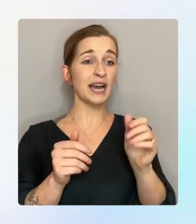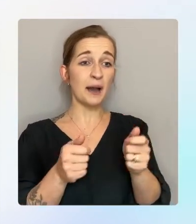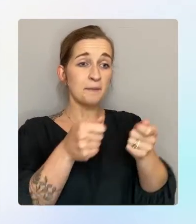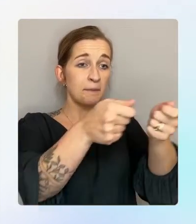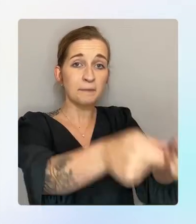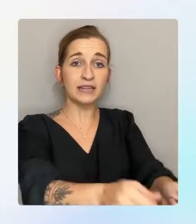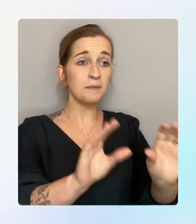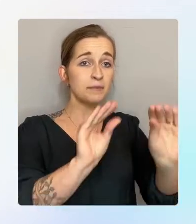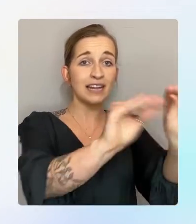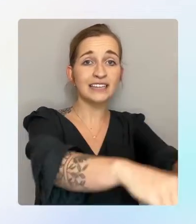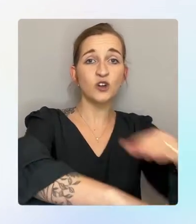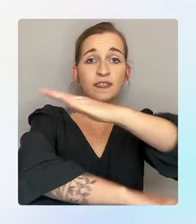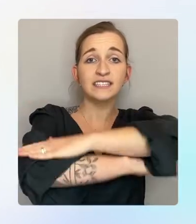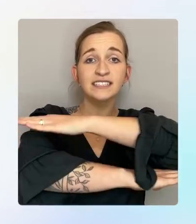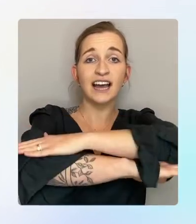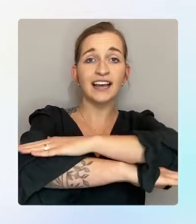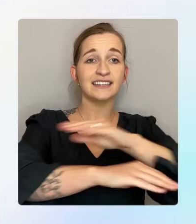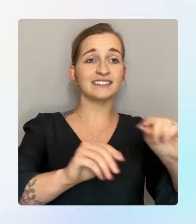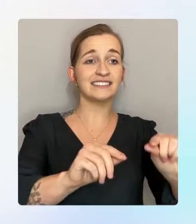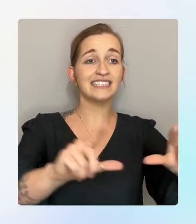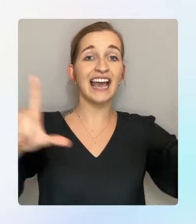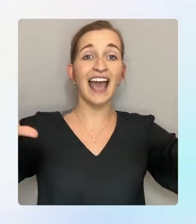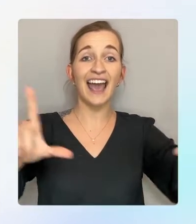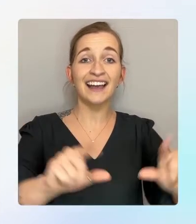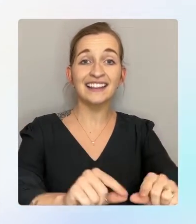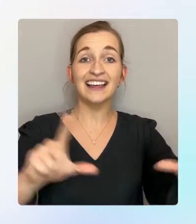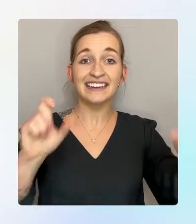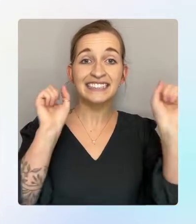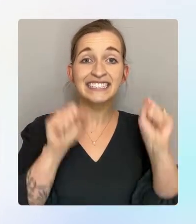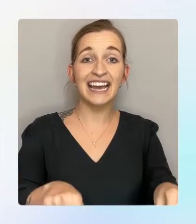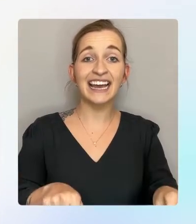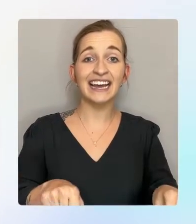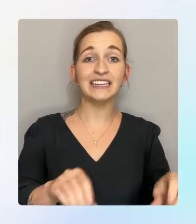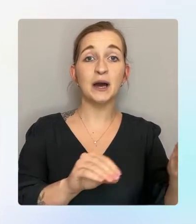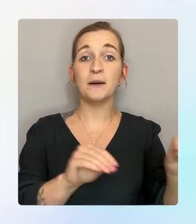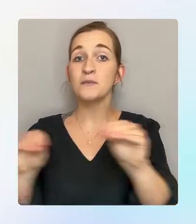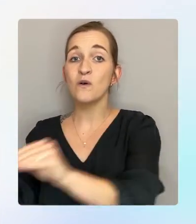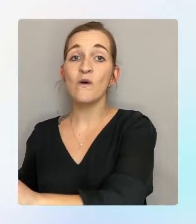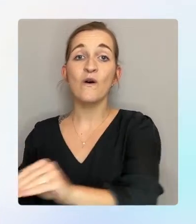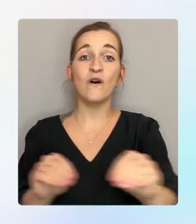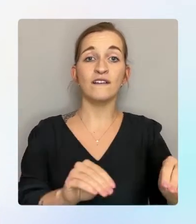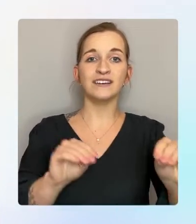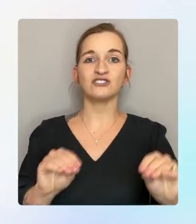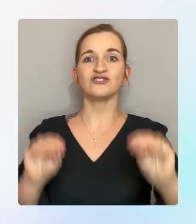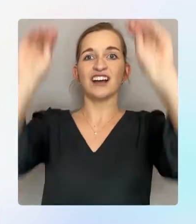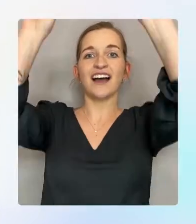and you can scale it using the controllers. You can move it, and you can change its elevation.